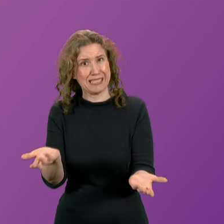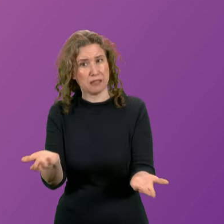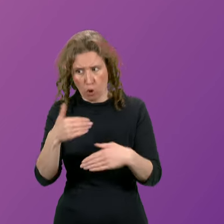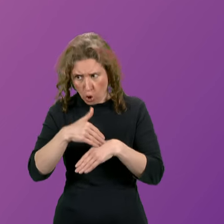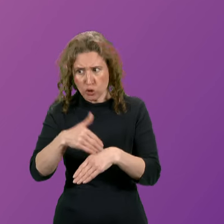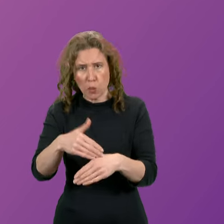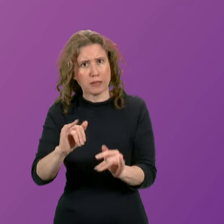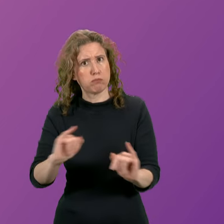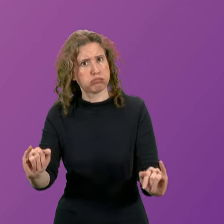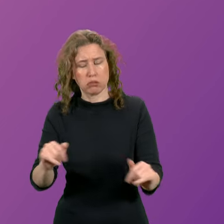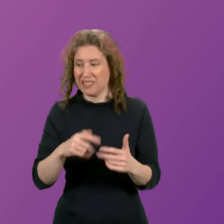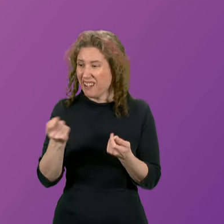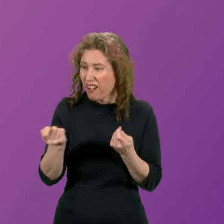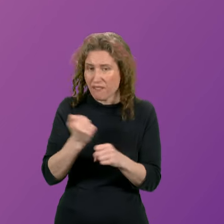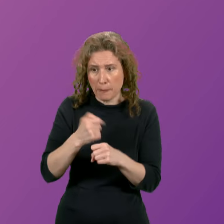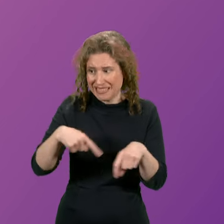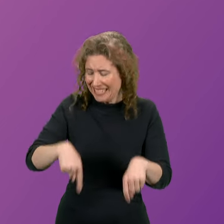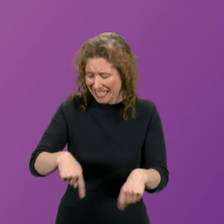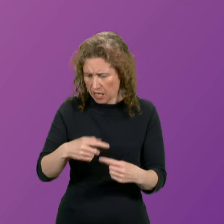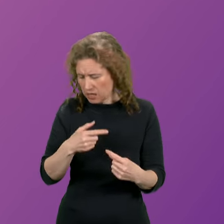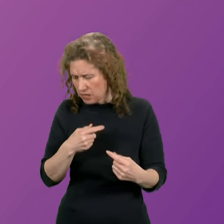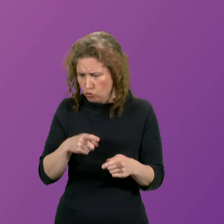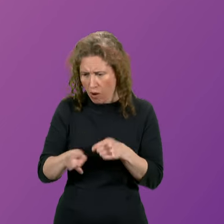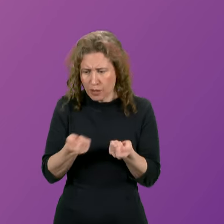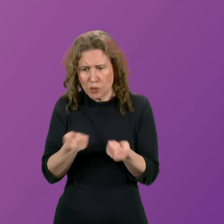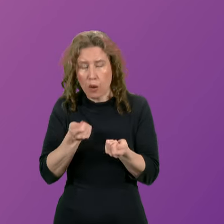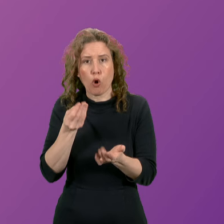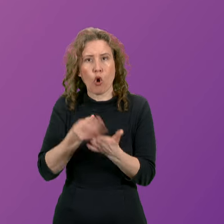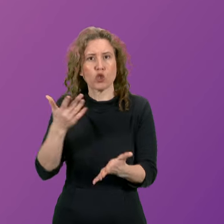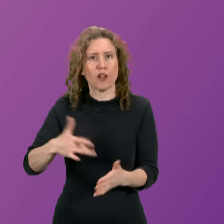to lead a Government that is facing the hard realities of the cost of living crisis that has